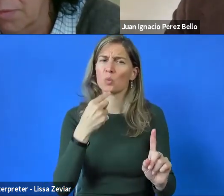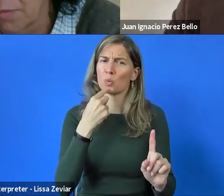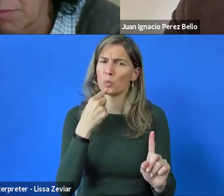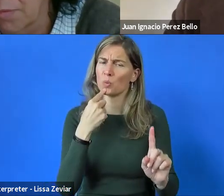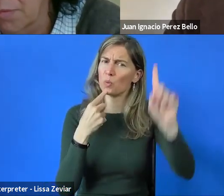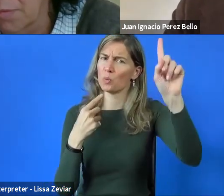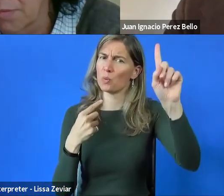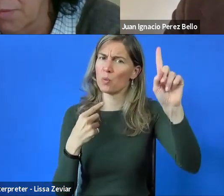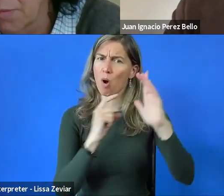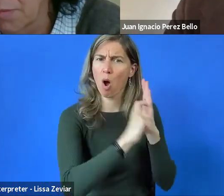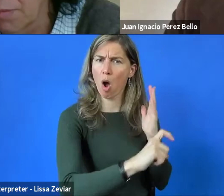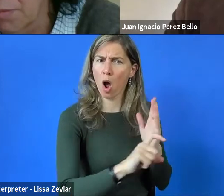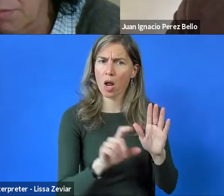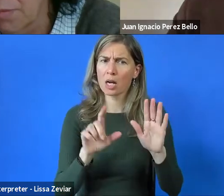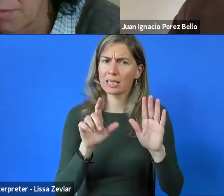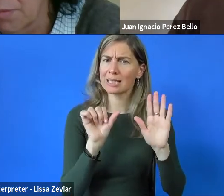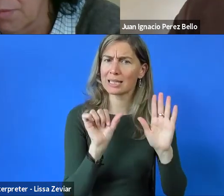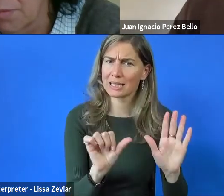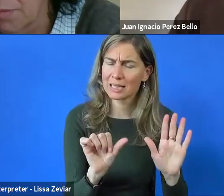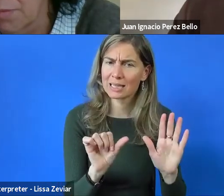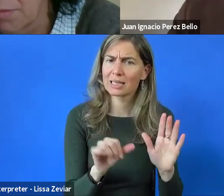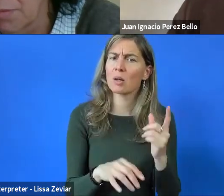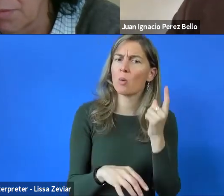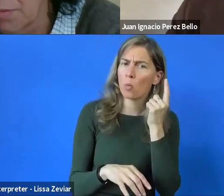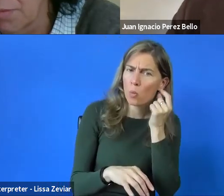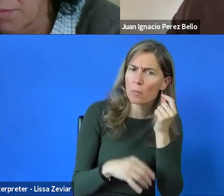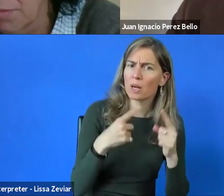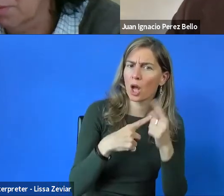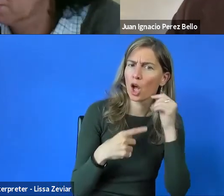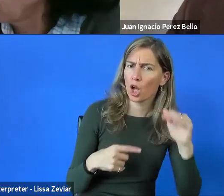on Women and girls with disabilities, that, I quote: